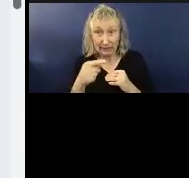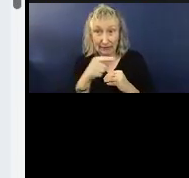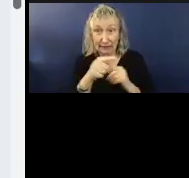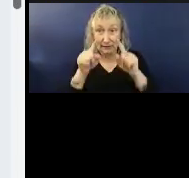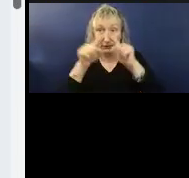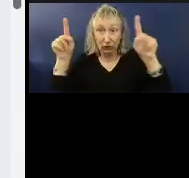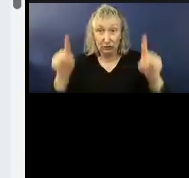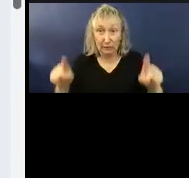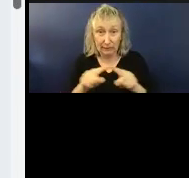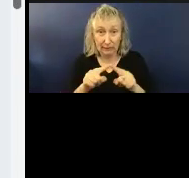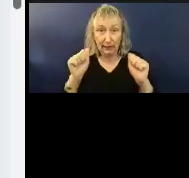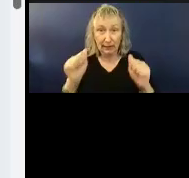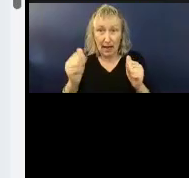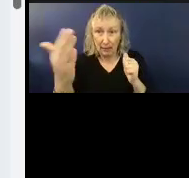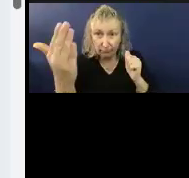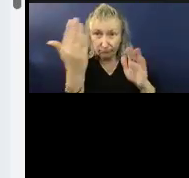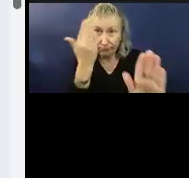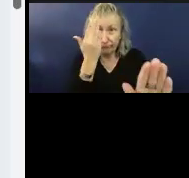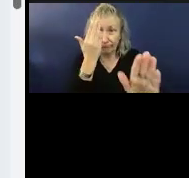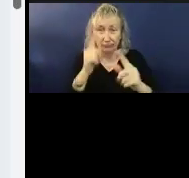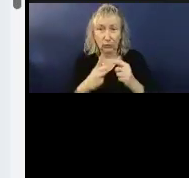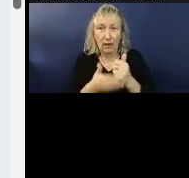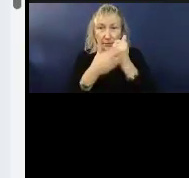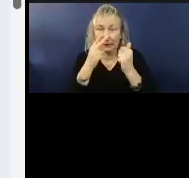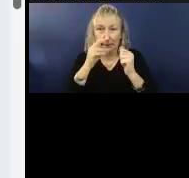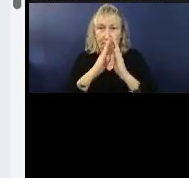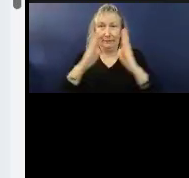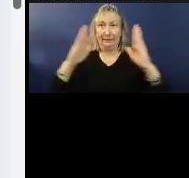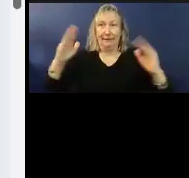I will zoom in to help. OK.